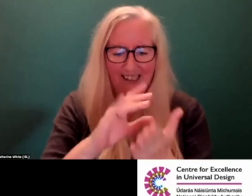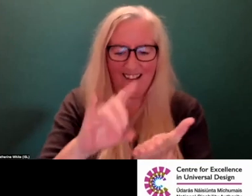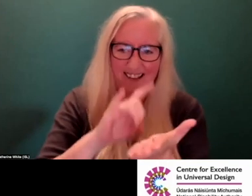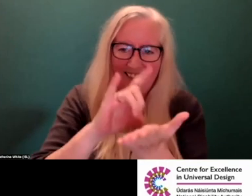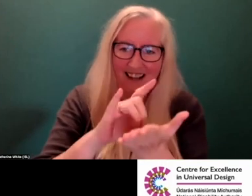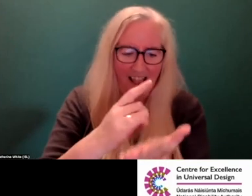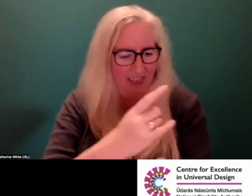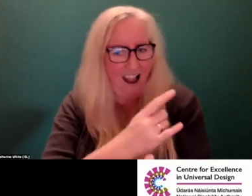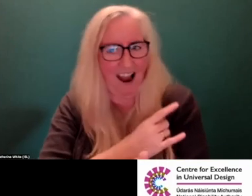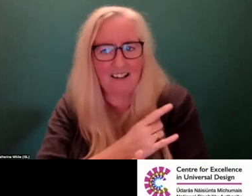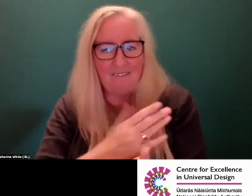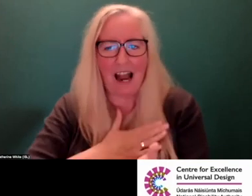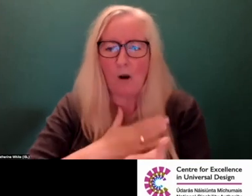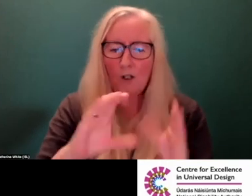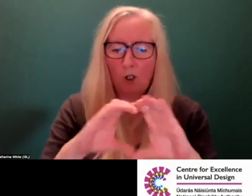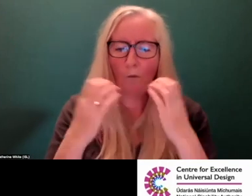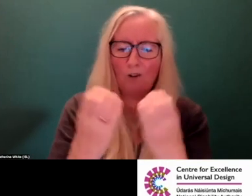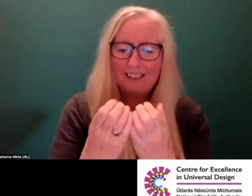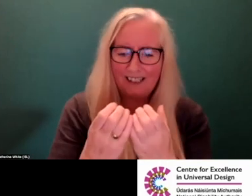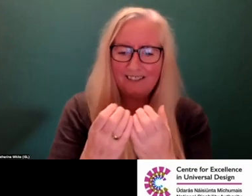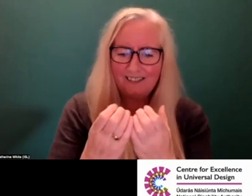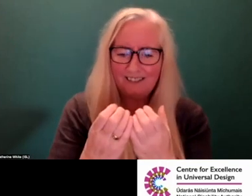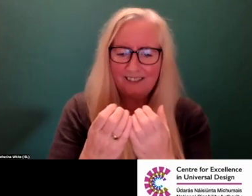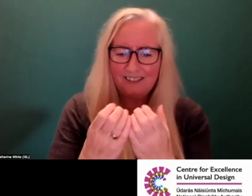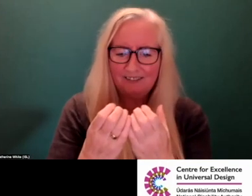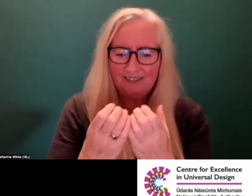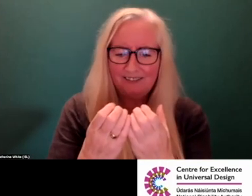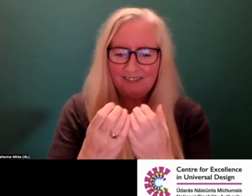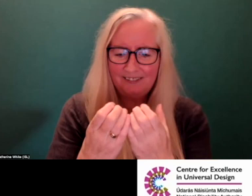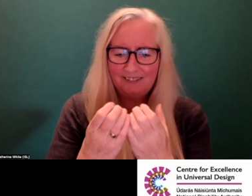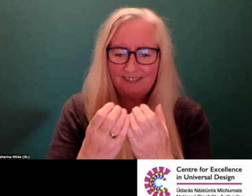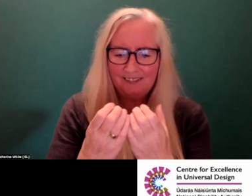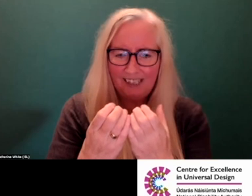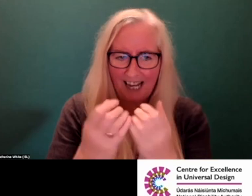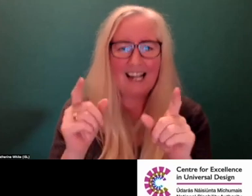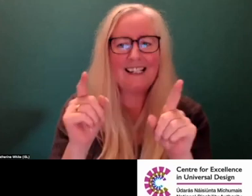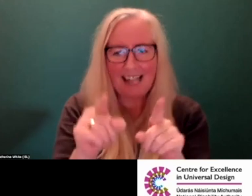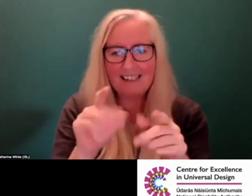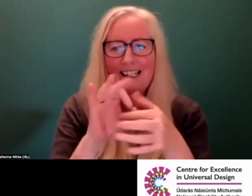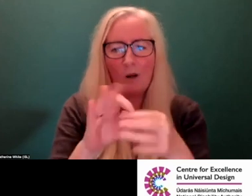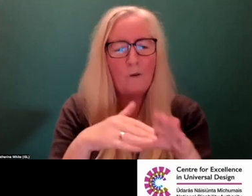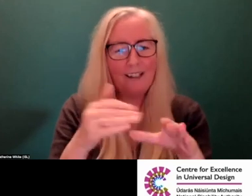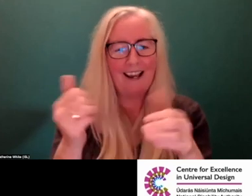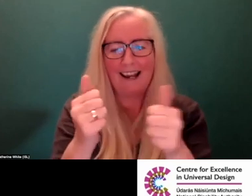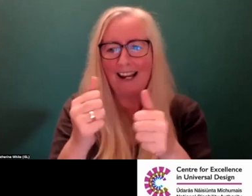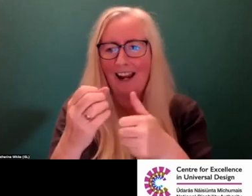heart of our communities and cheek by jowl with all generations.